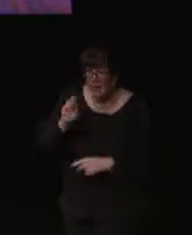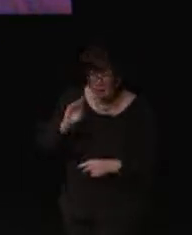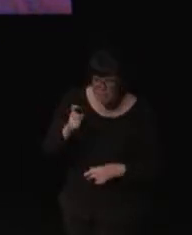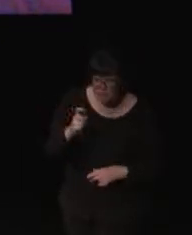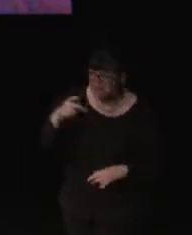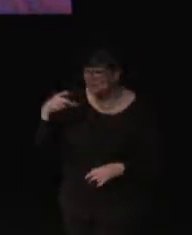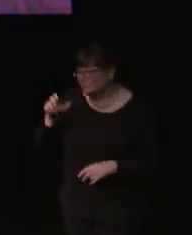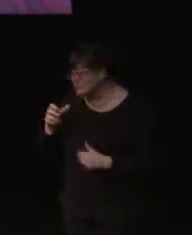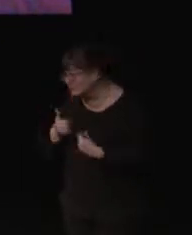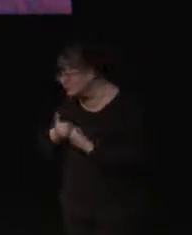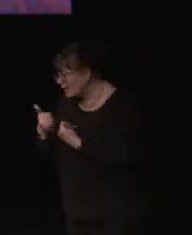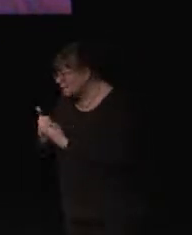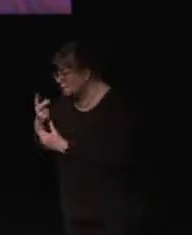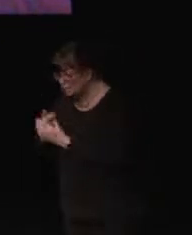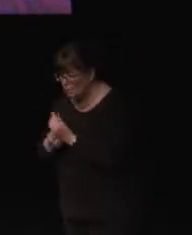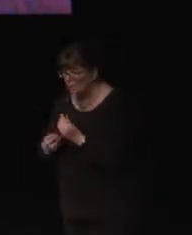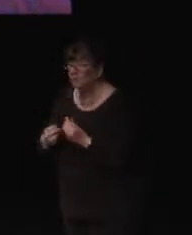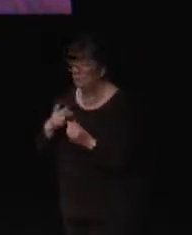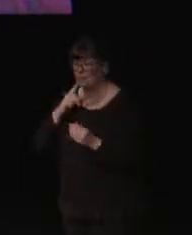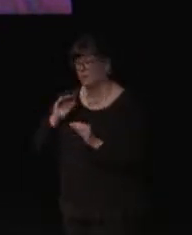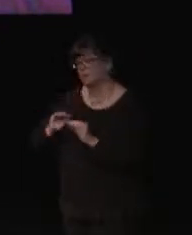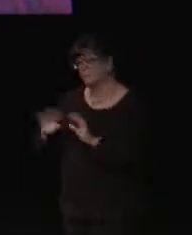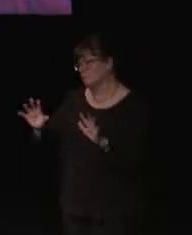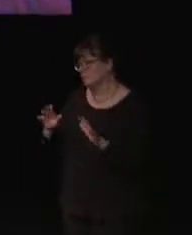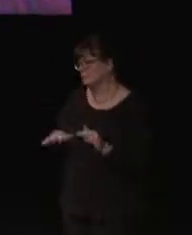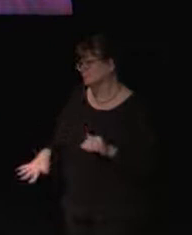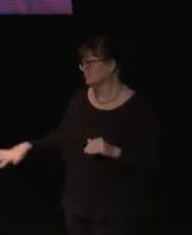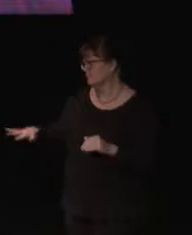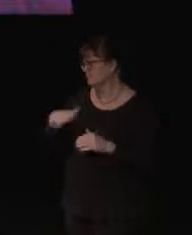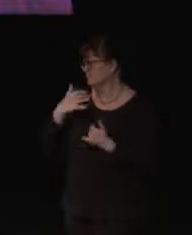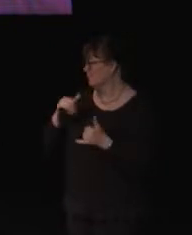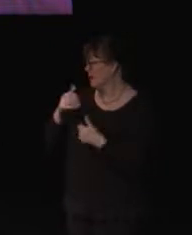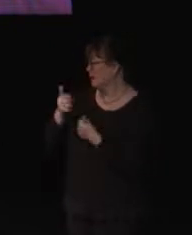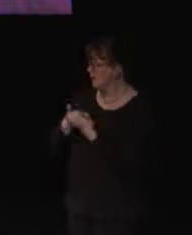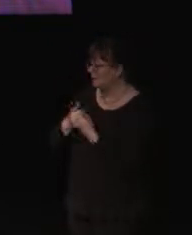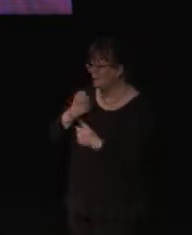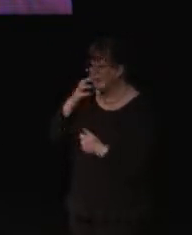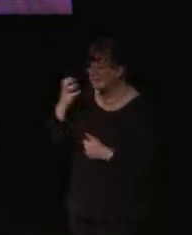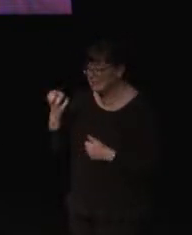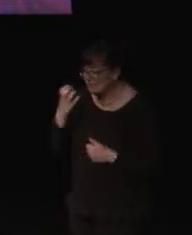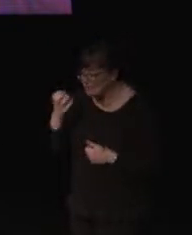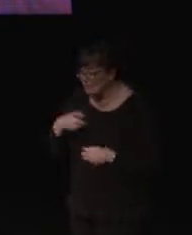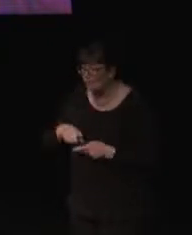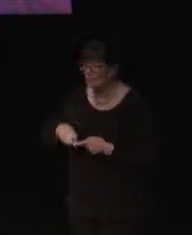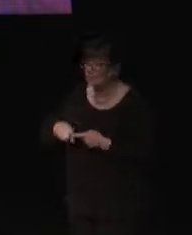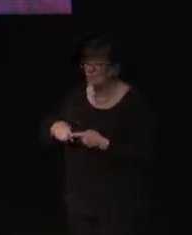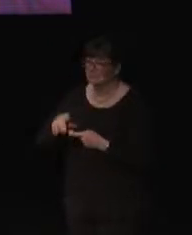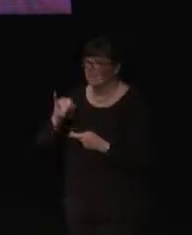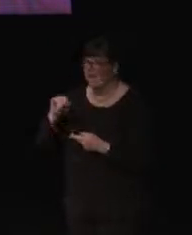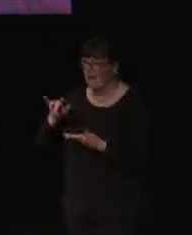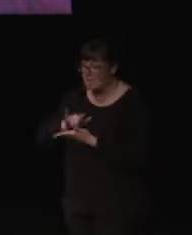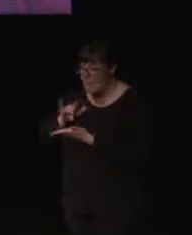but obviously a lot of people play games on cell-phones, iPads and Nintendo switches,